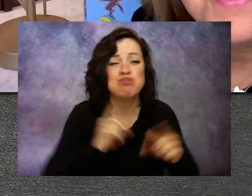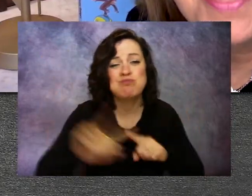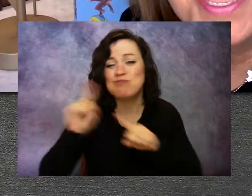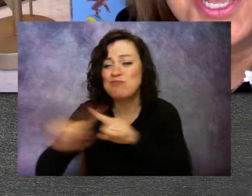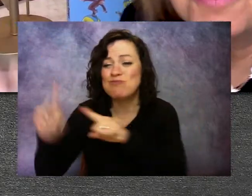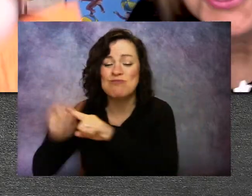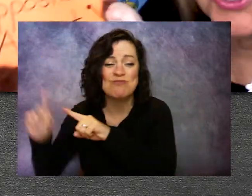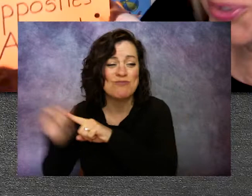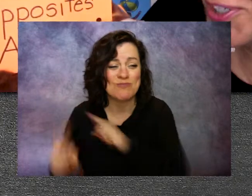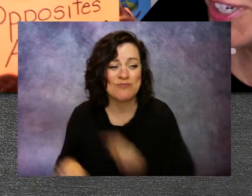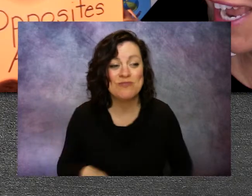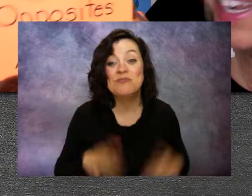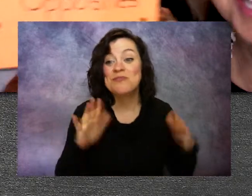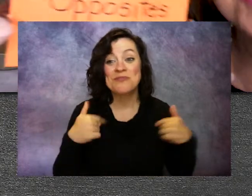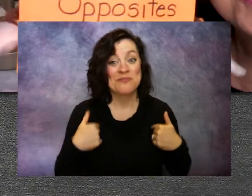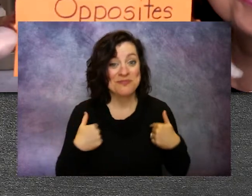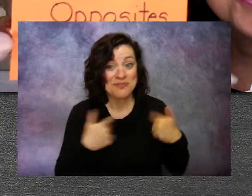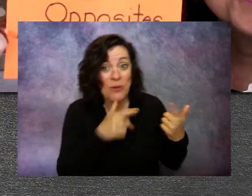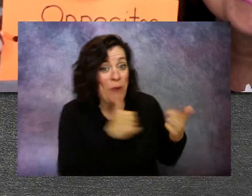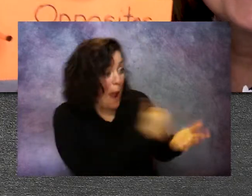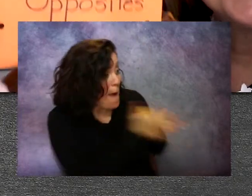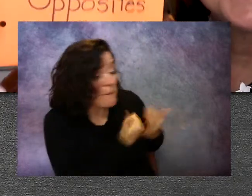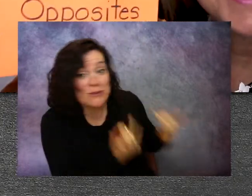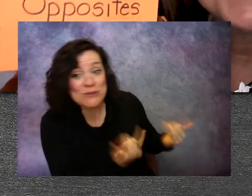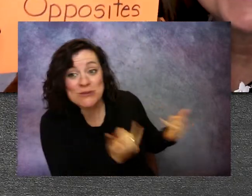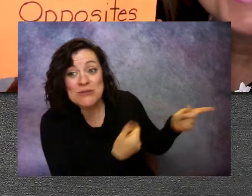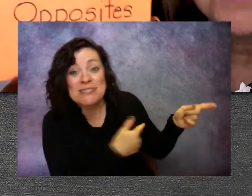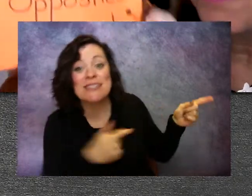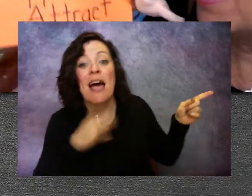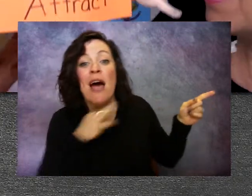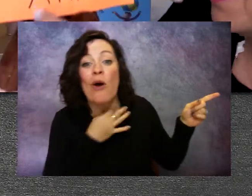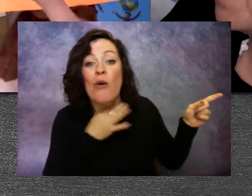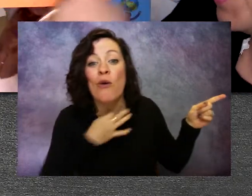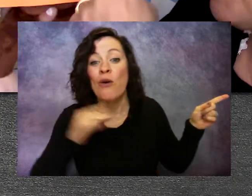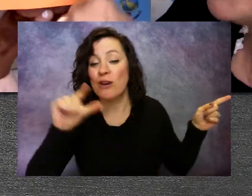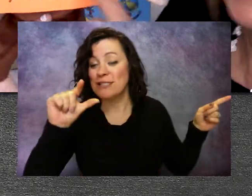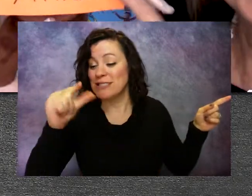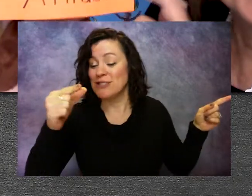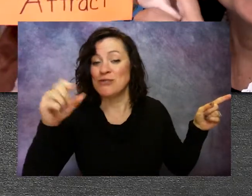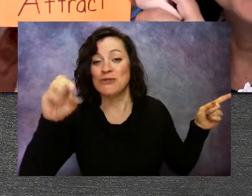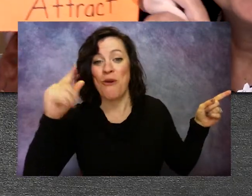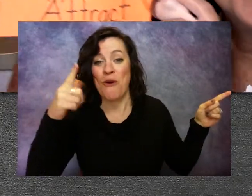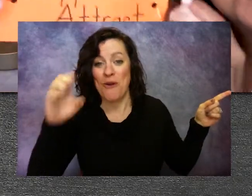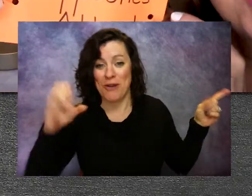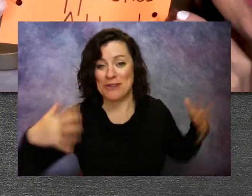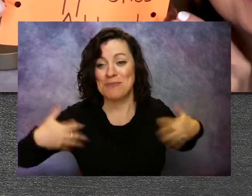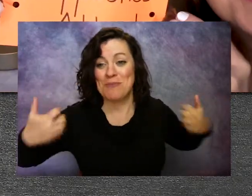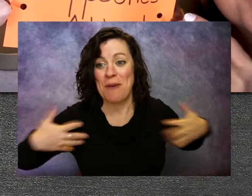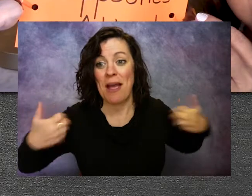and they helped George and I to introduce today's theme, opposites attract.